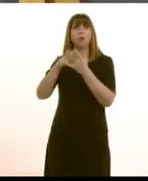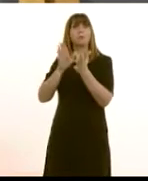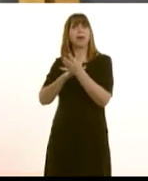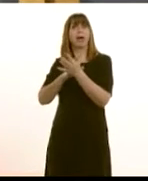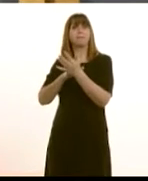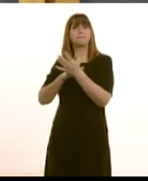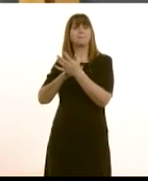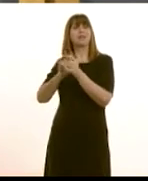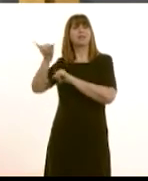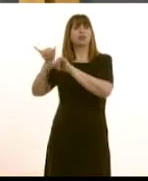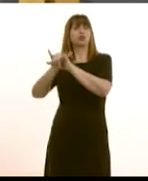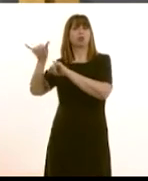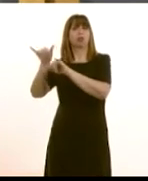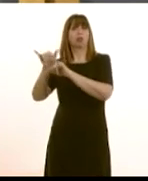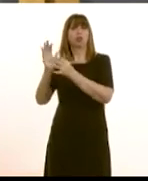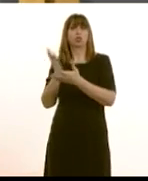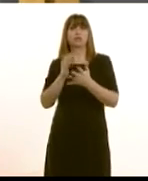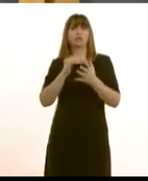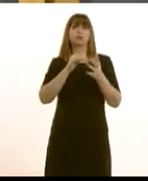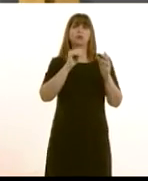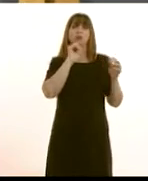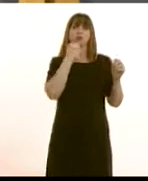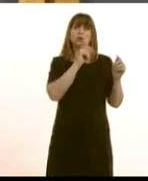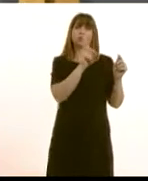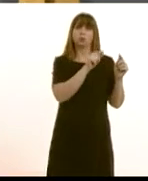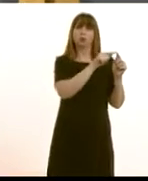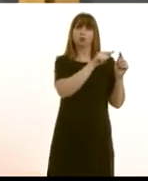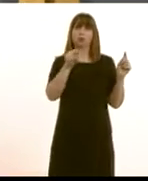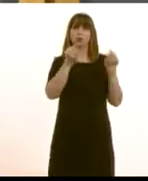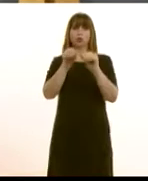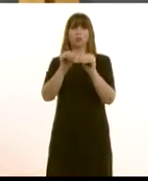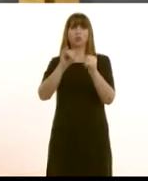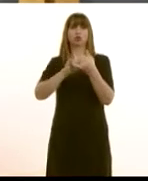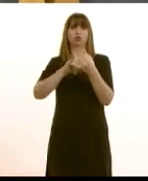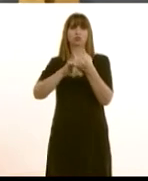service, with trains on the Cambrian line terminating in Shrewsbury rather than Birmingham